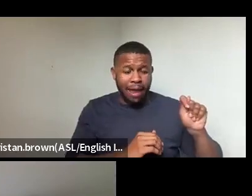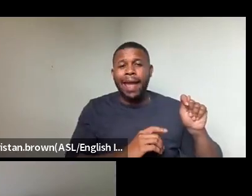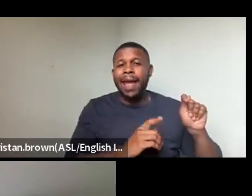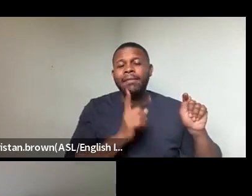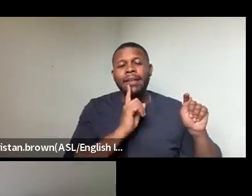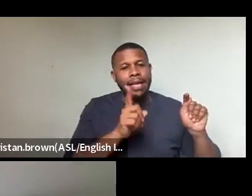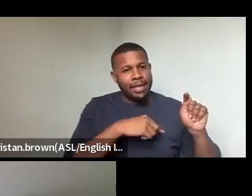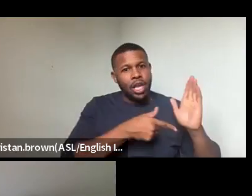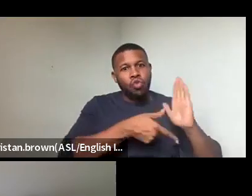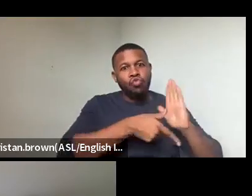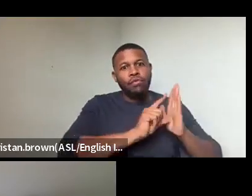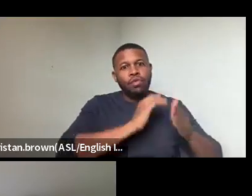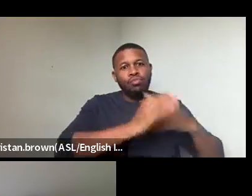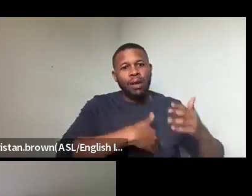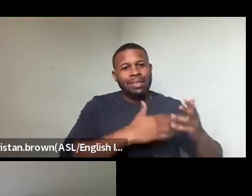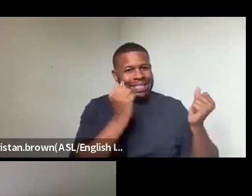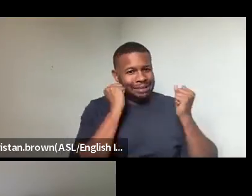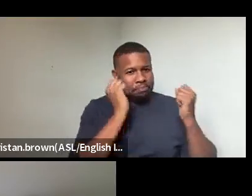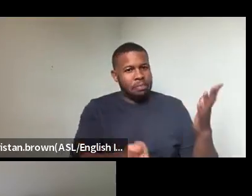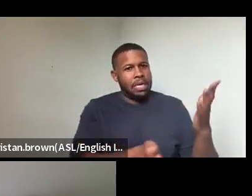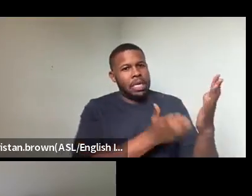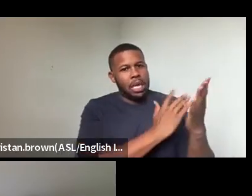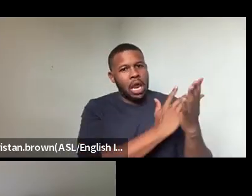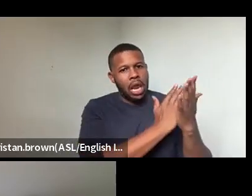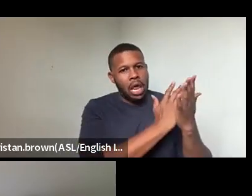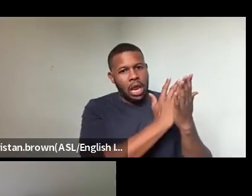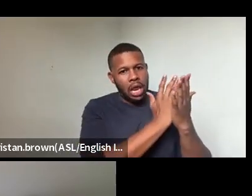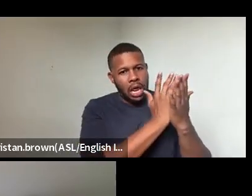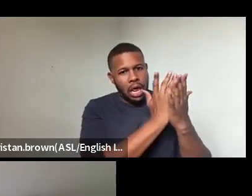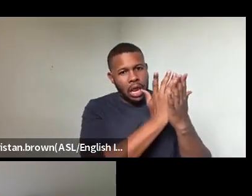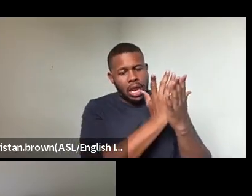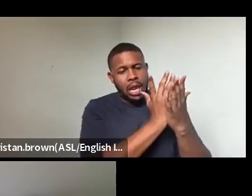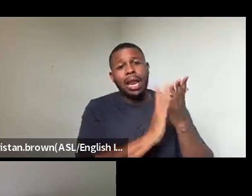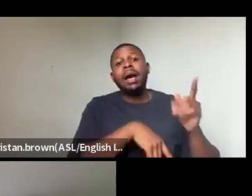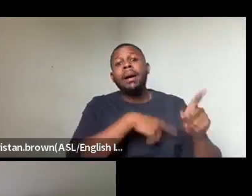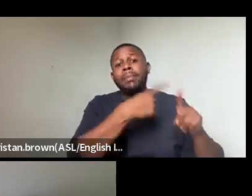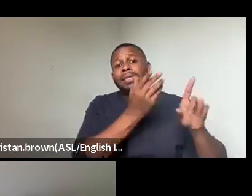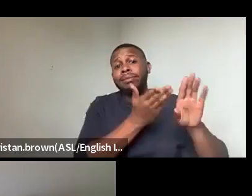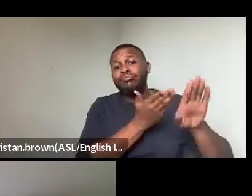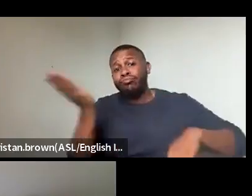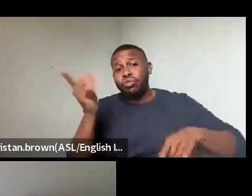telehealth or broadband before I started researching this.